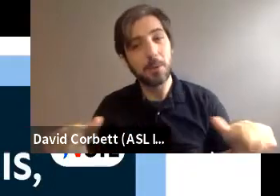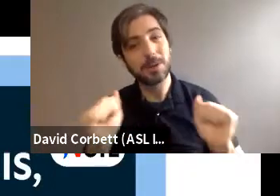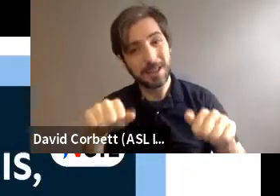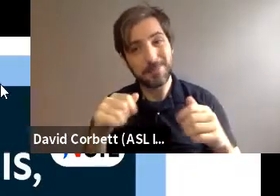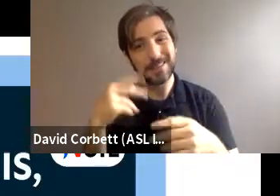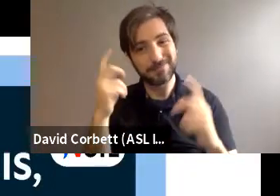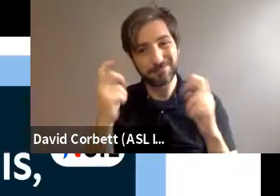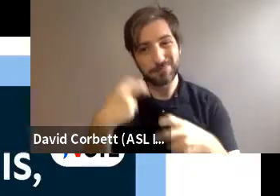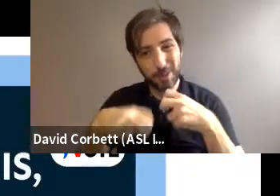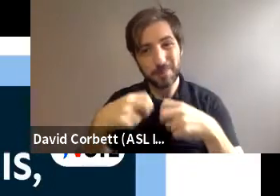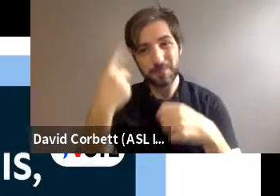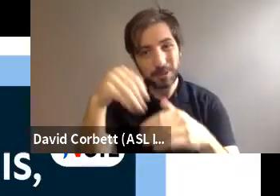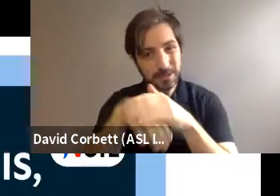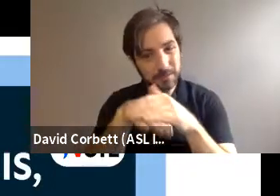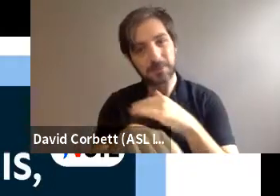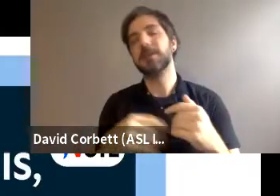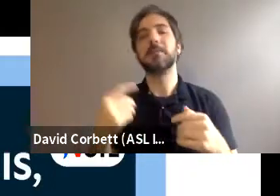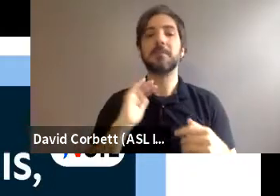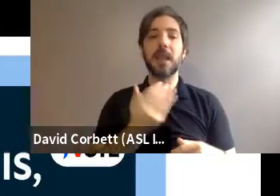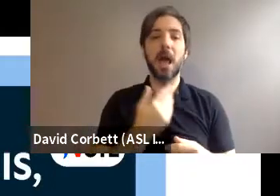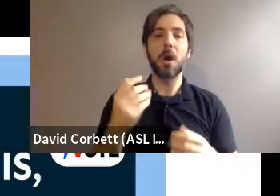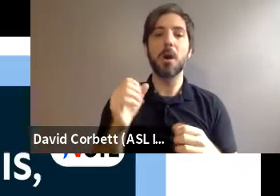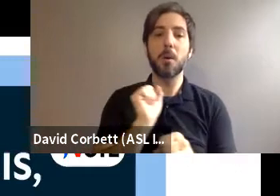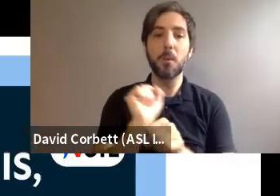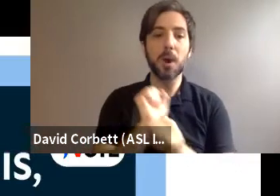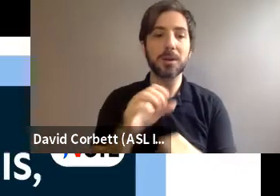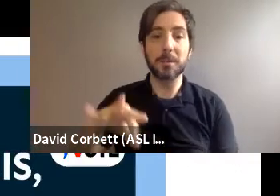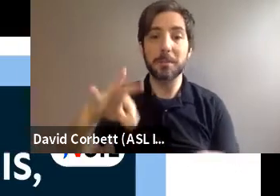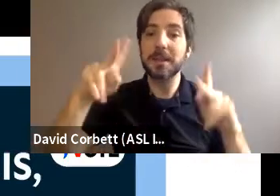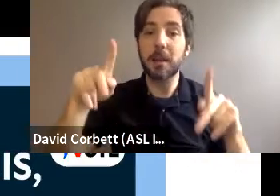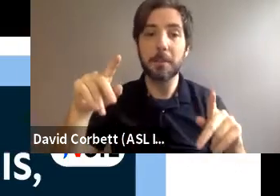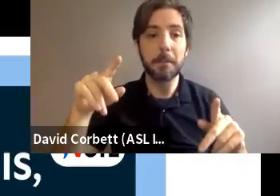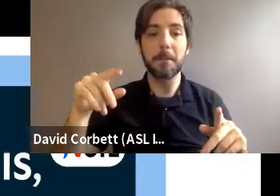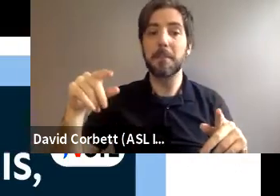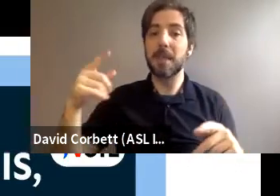picked up by an independent producer in New York and it was featured on a national broadcast